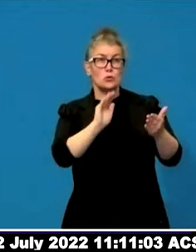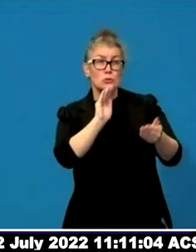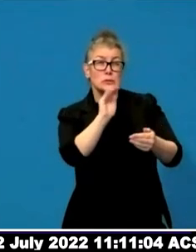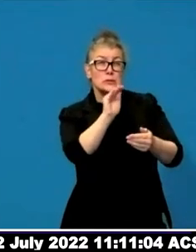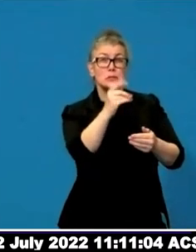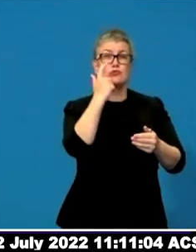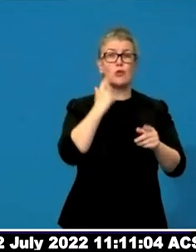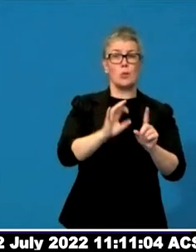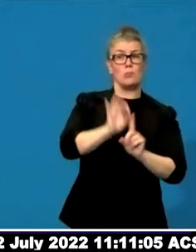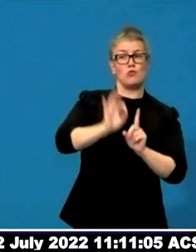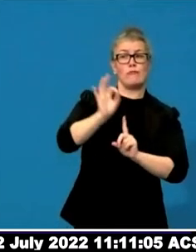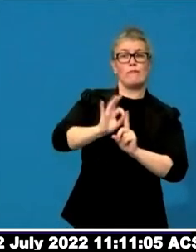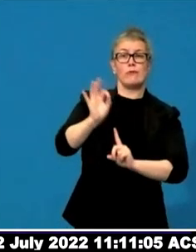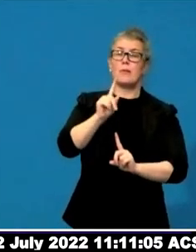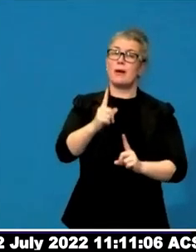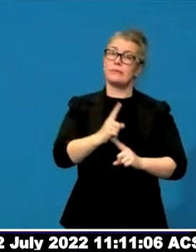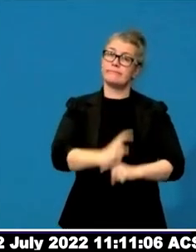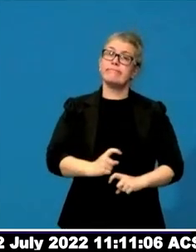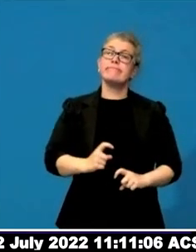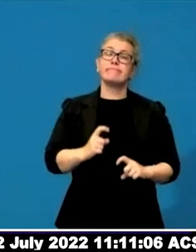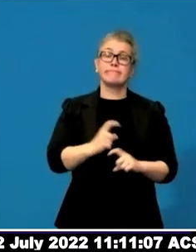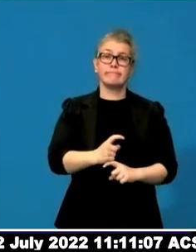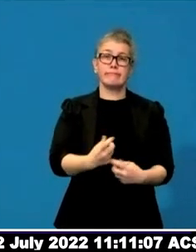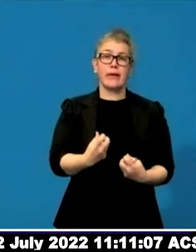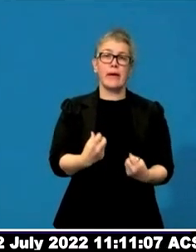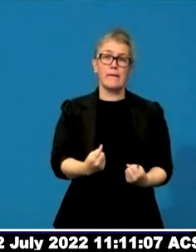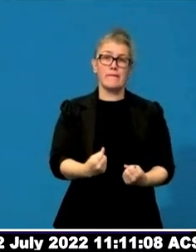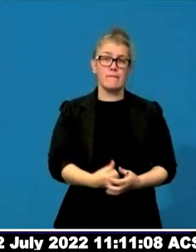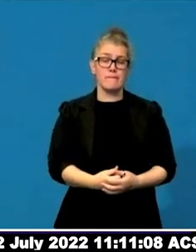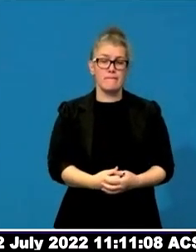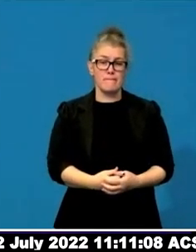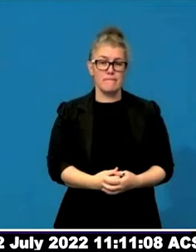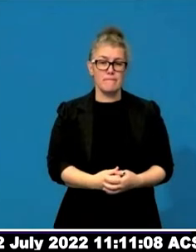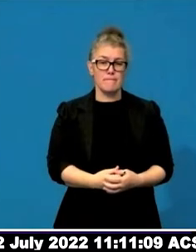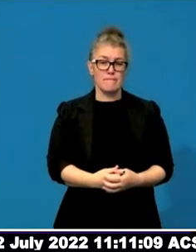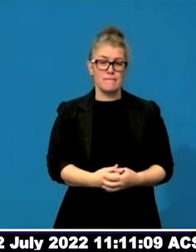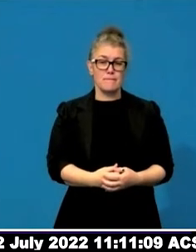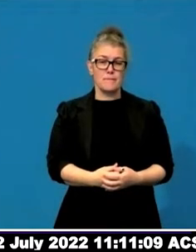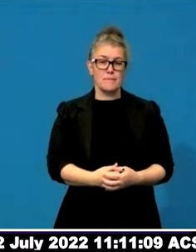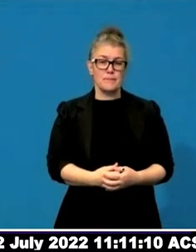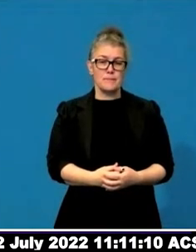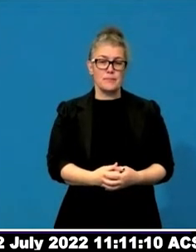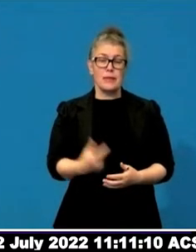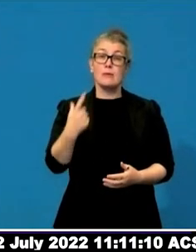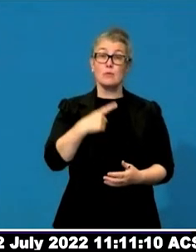But I think it is a frustration for people when there's information of situations